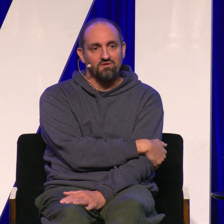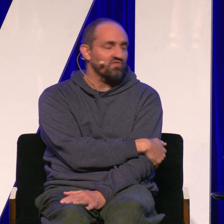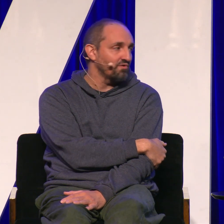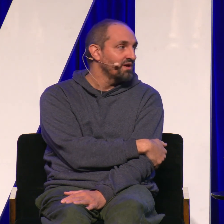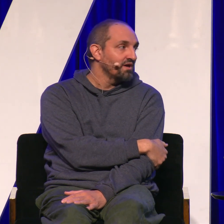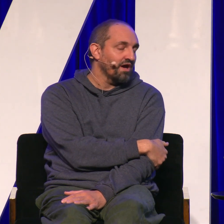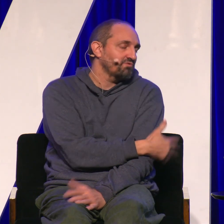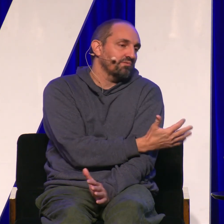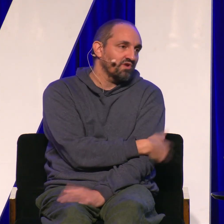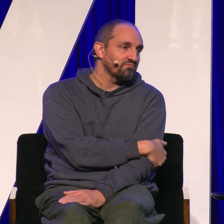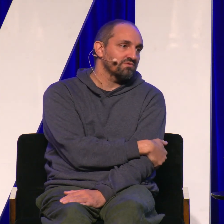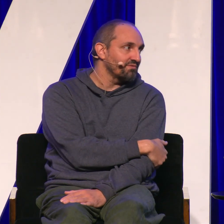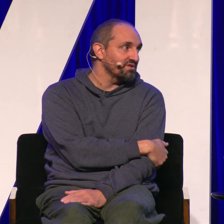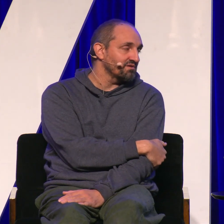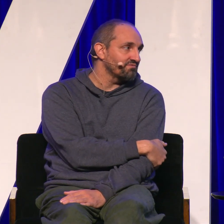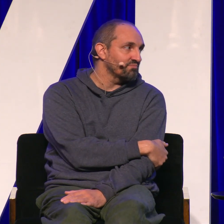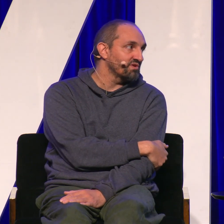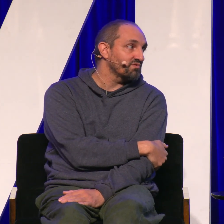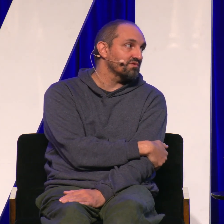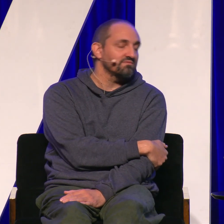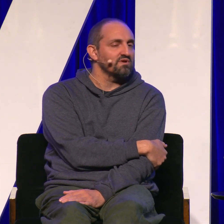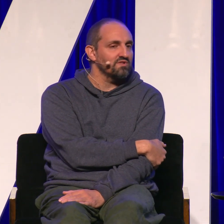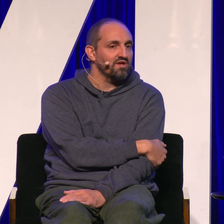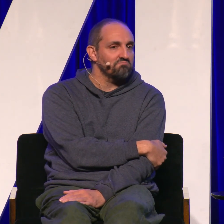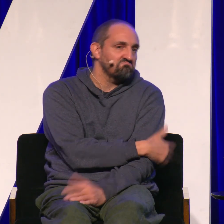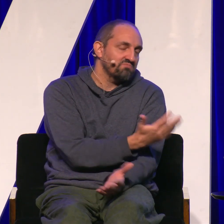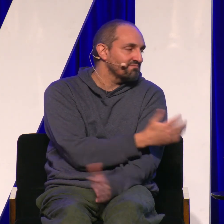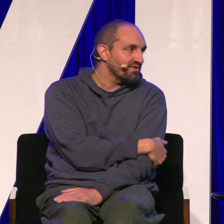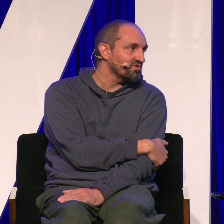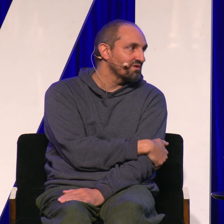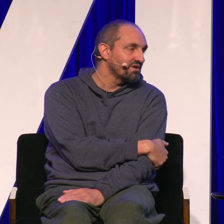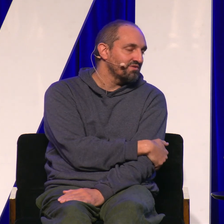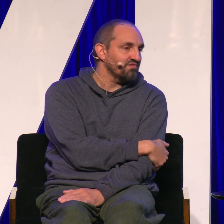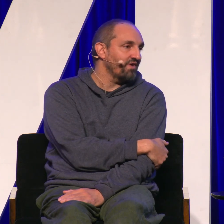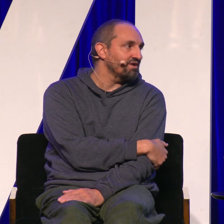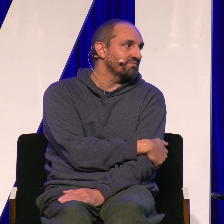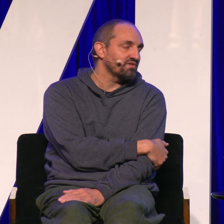So I sometimes cop a lot of abuse online and that's that's fine because,